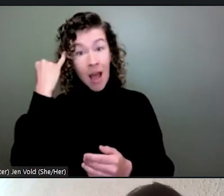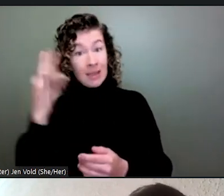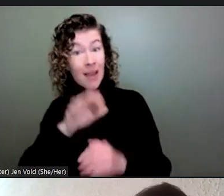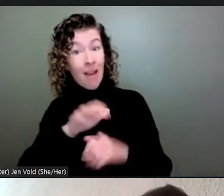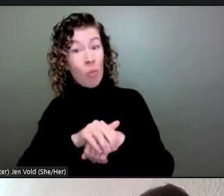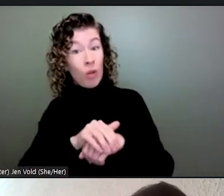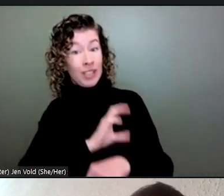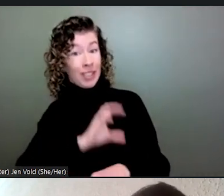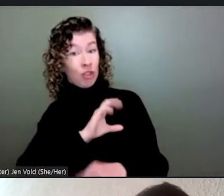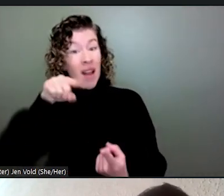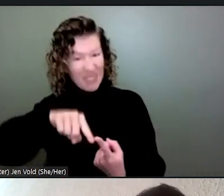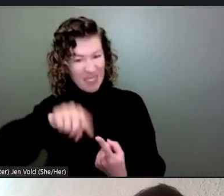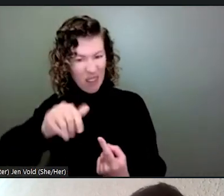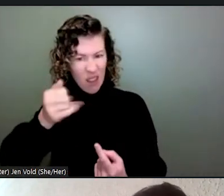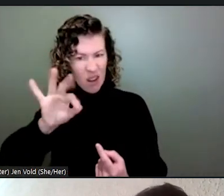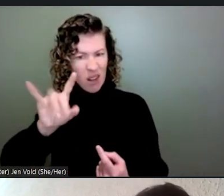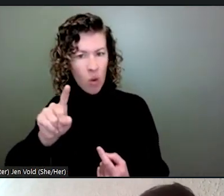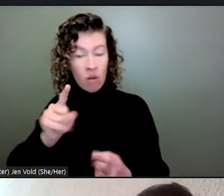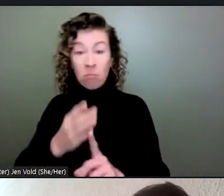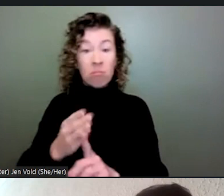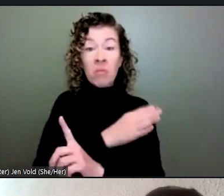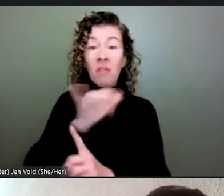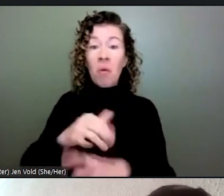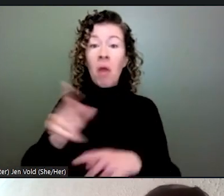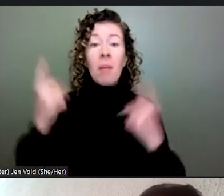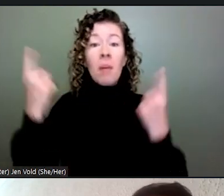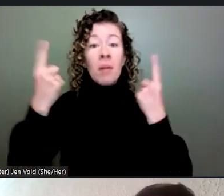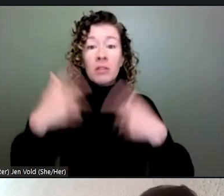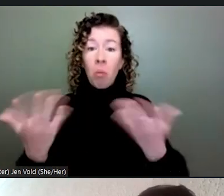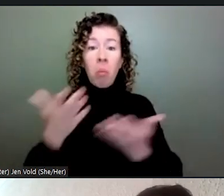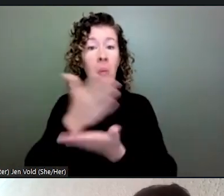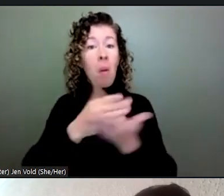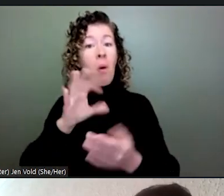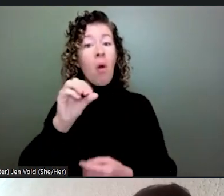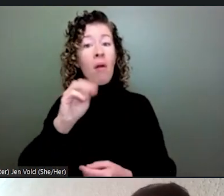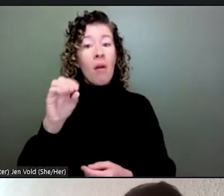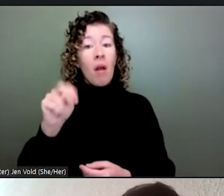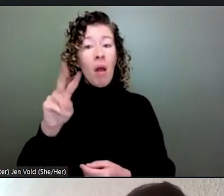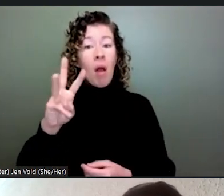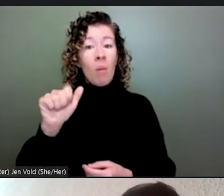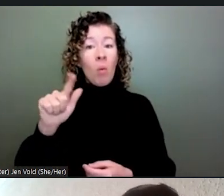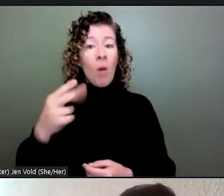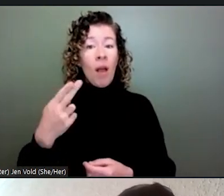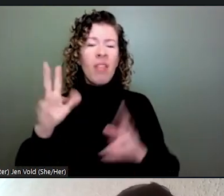Until then. Before then, most people were considered to be part of the Commonwealth or in some way kind of colonial kind of subjects,